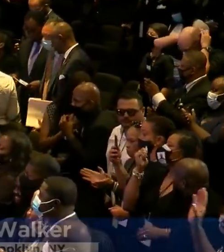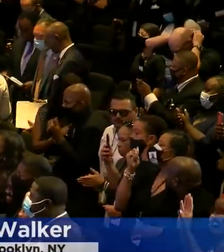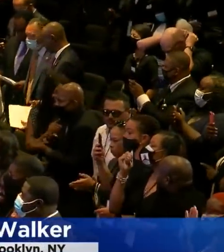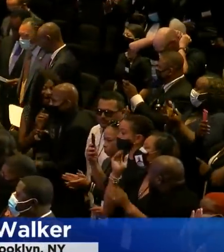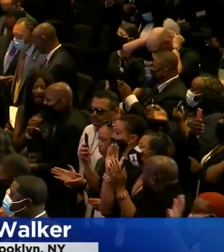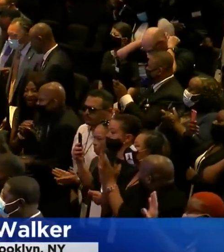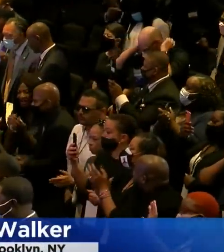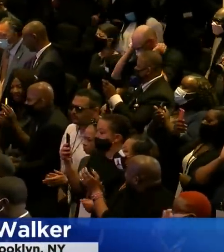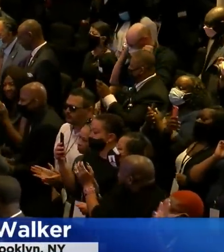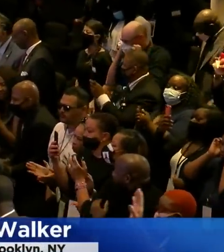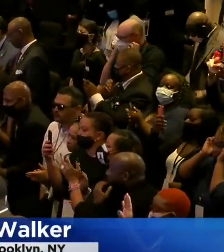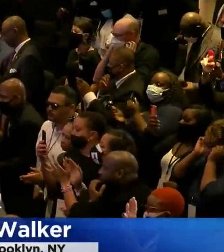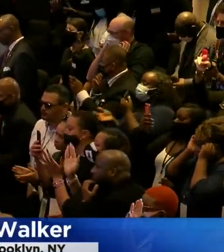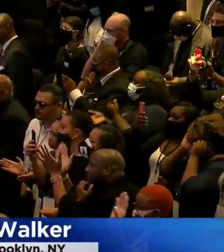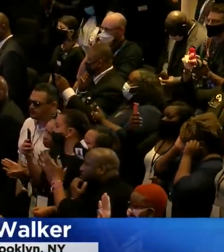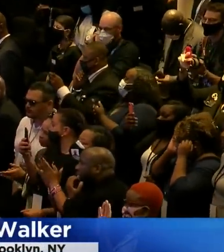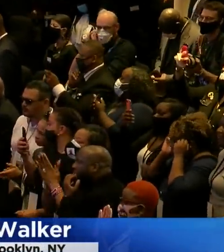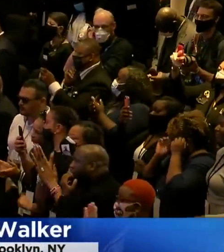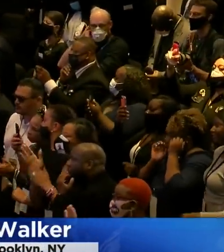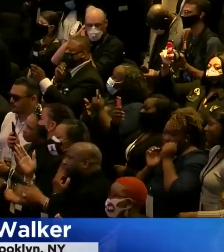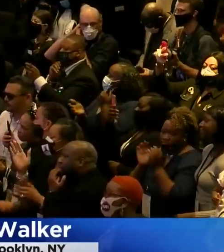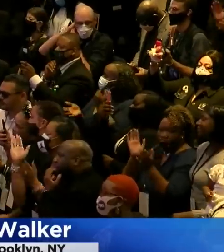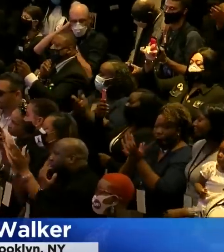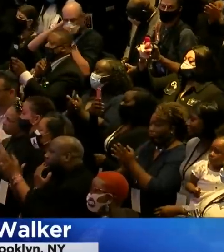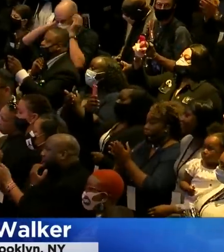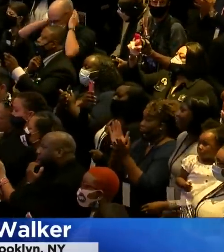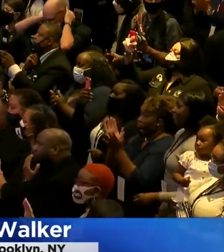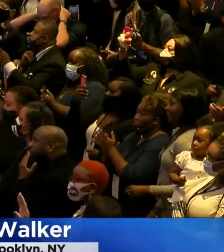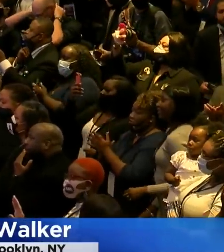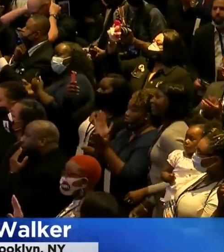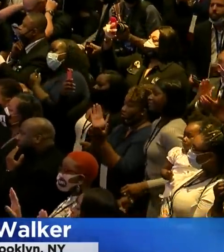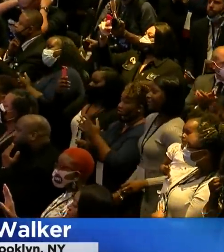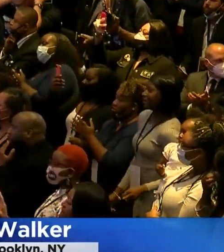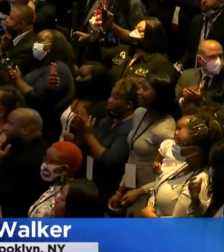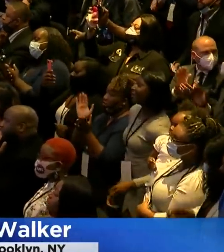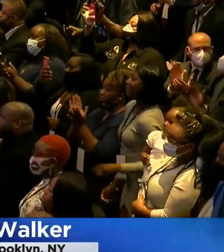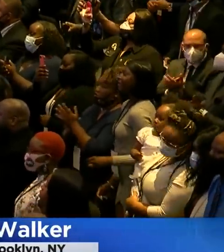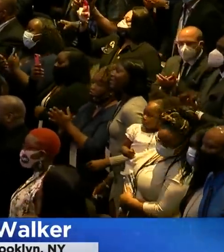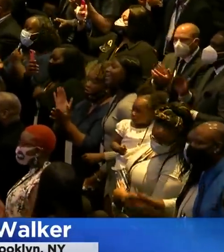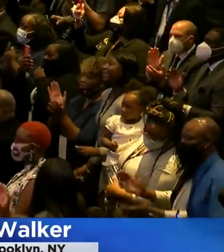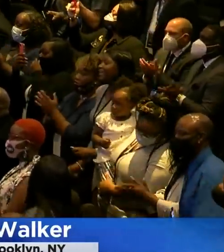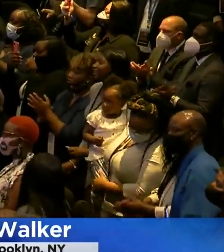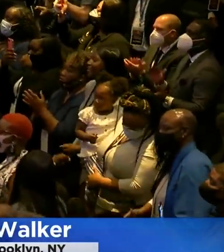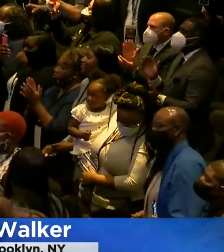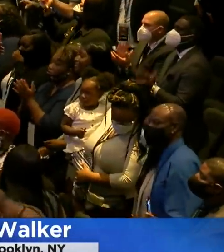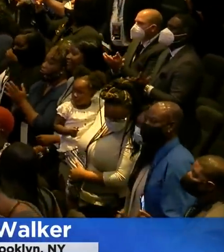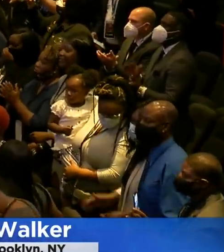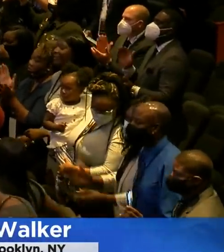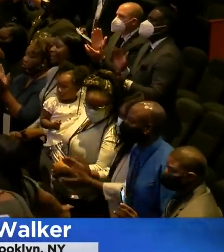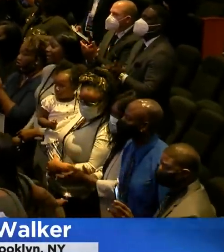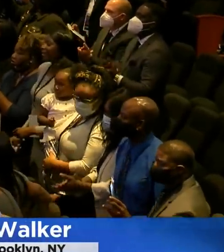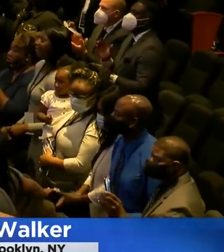EVERY WORD OF WORSHIP IS WHAT WE'RE FOR, EVERY PRAISE, EVERY